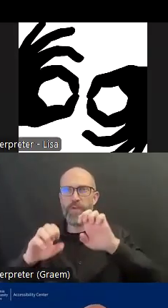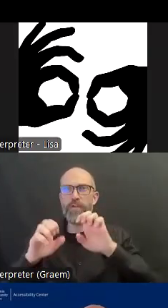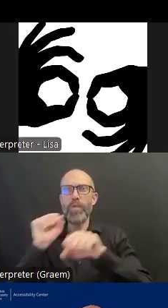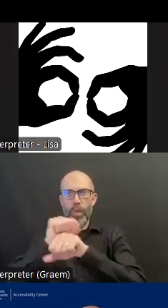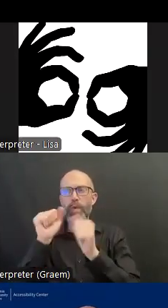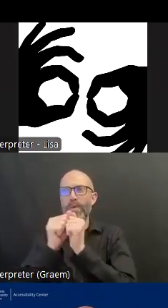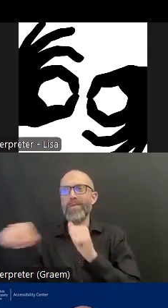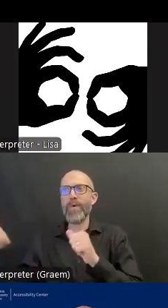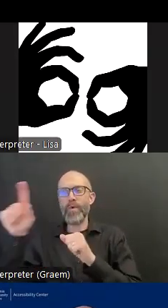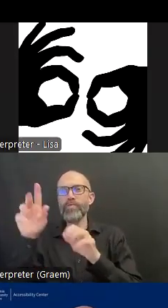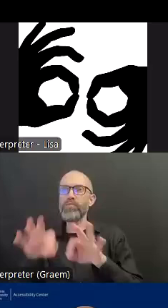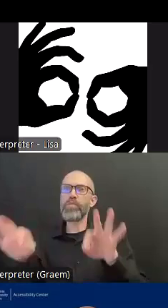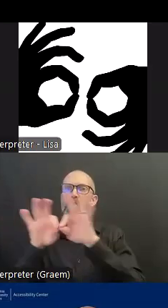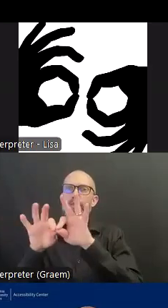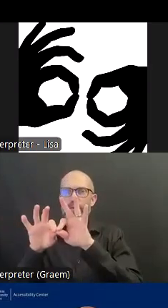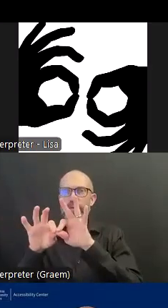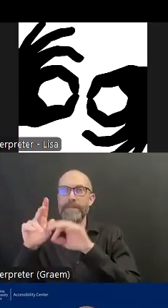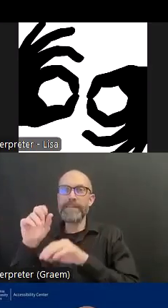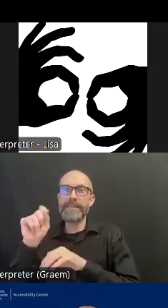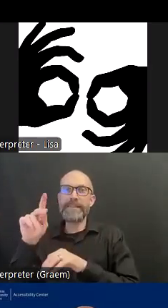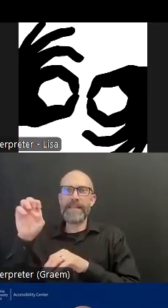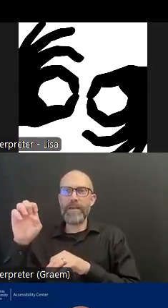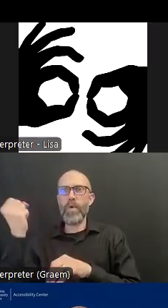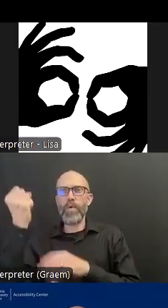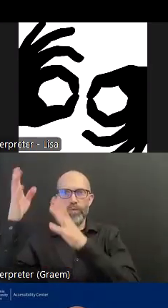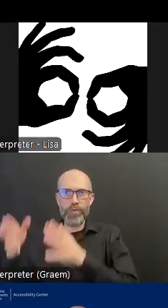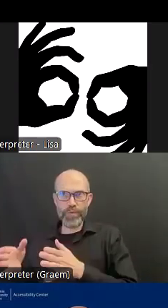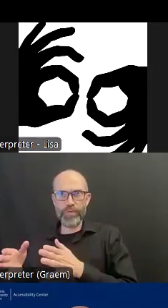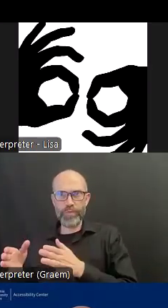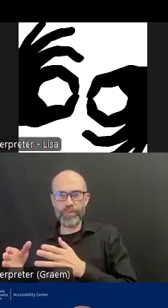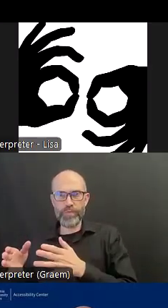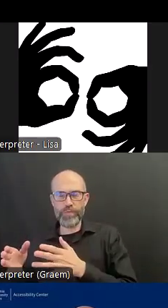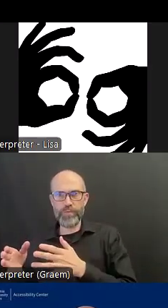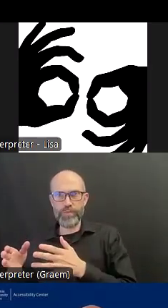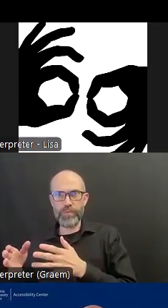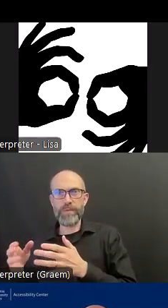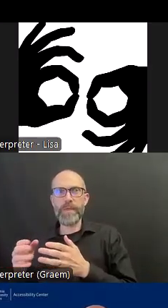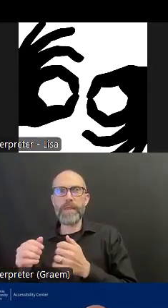So that's what we need to do Next, we're going to focus on the how.